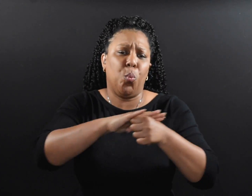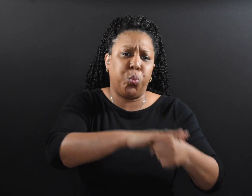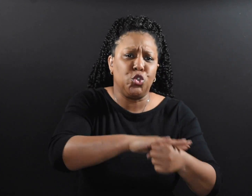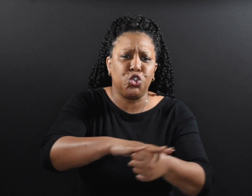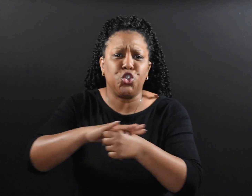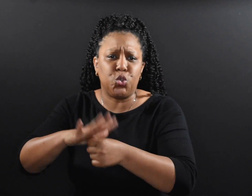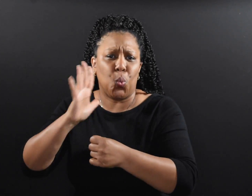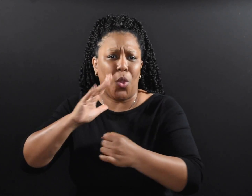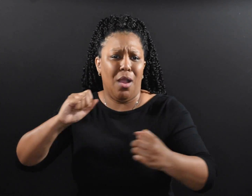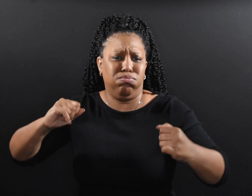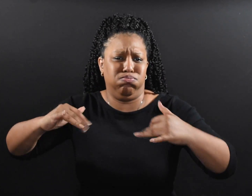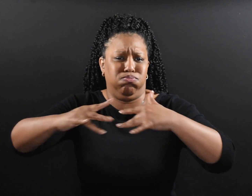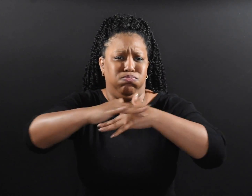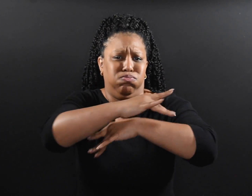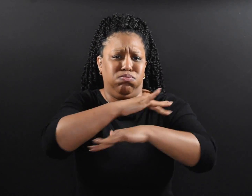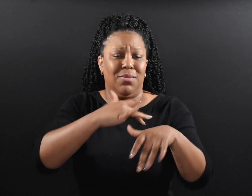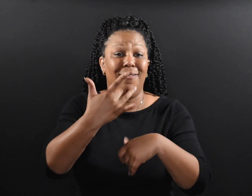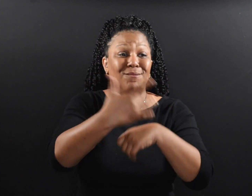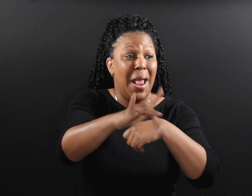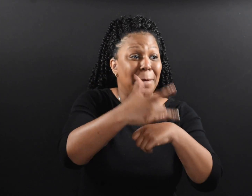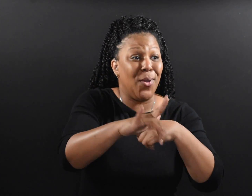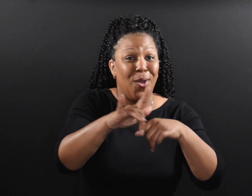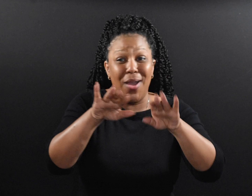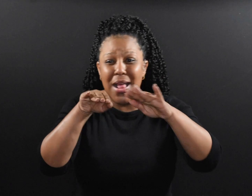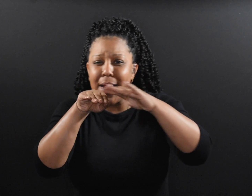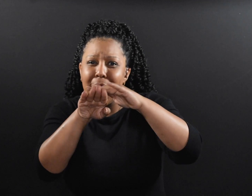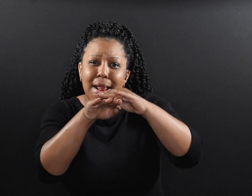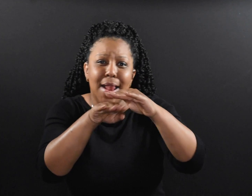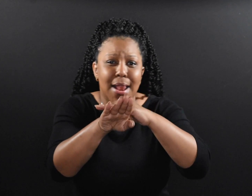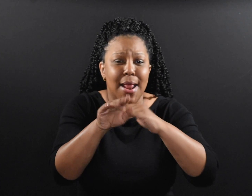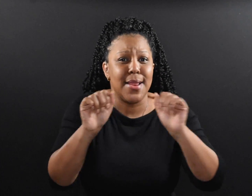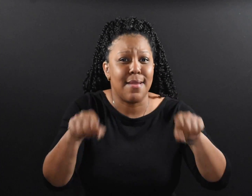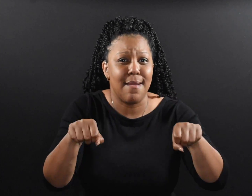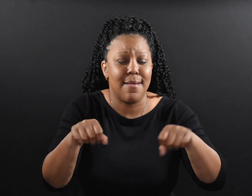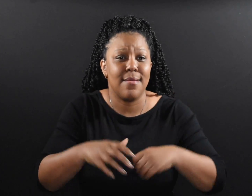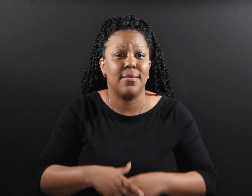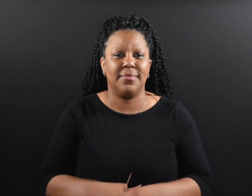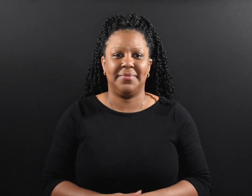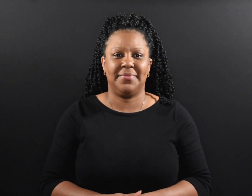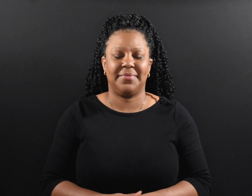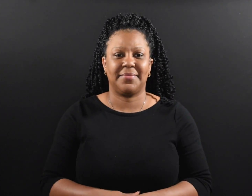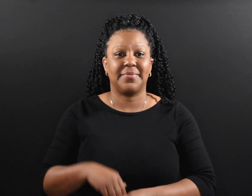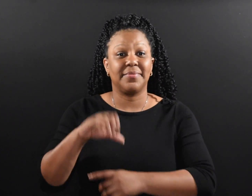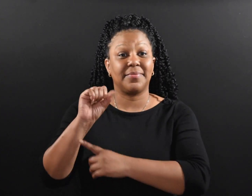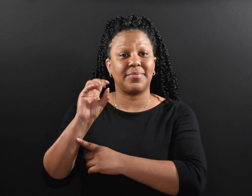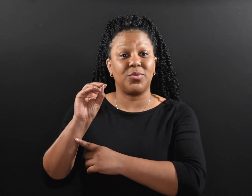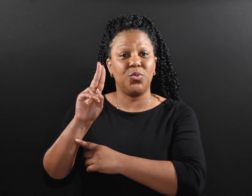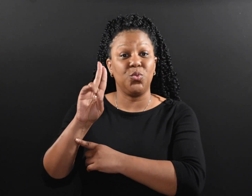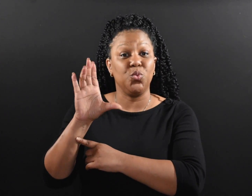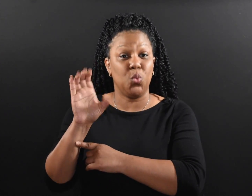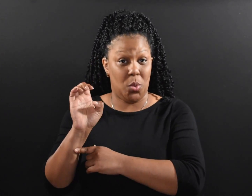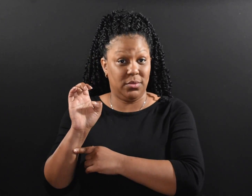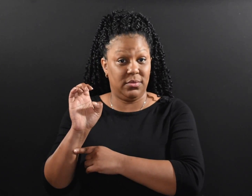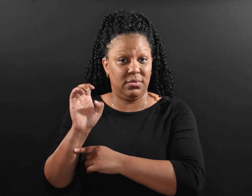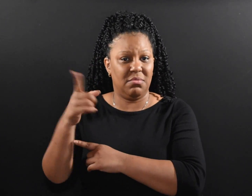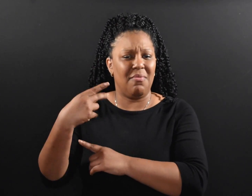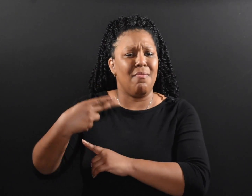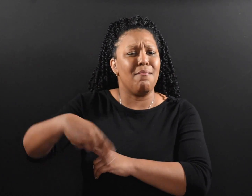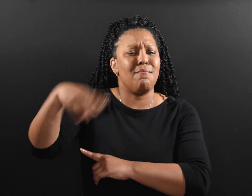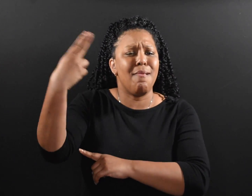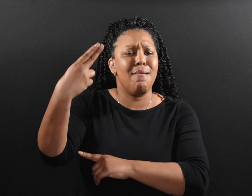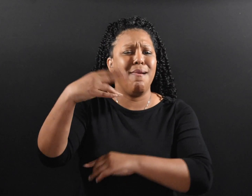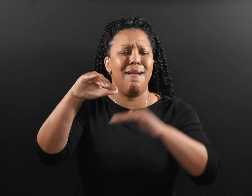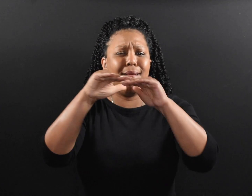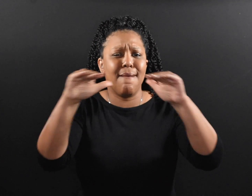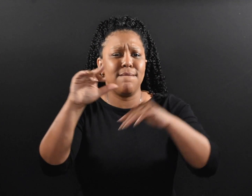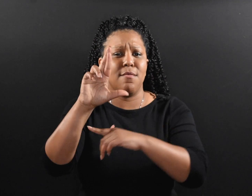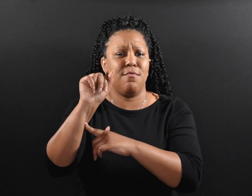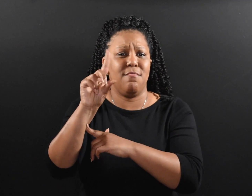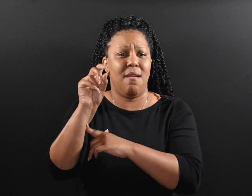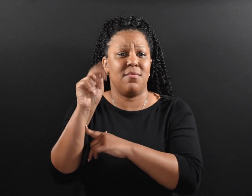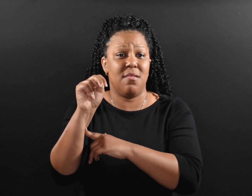greater pressure differences available pathways. ● Source - High levels of radon are naturally